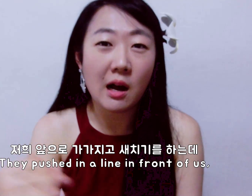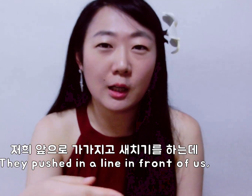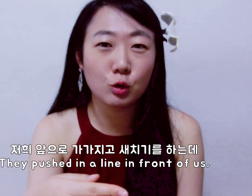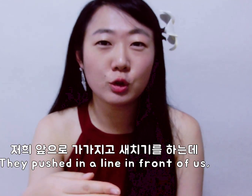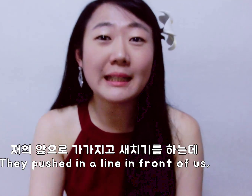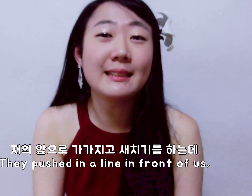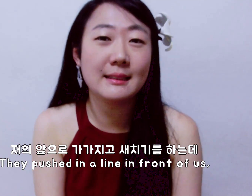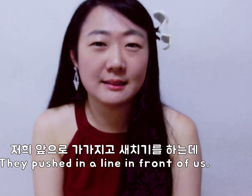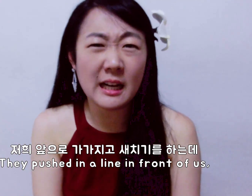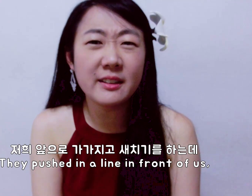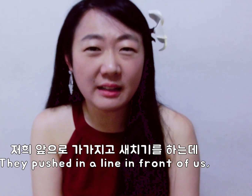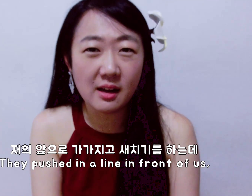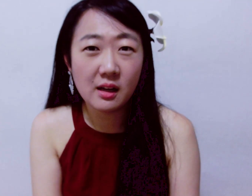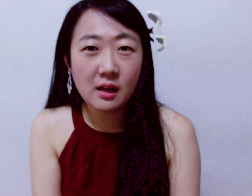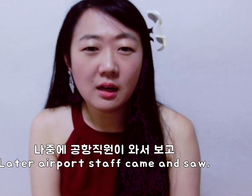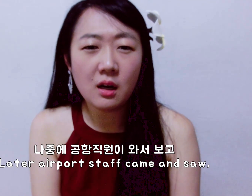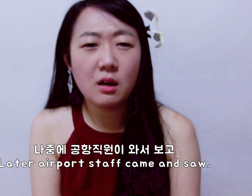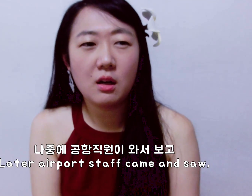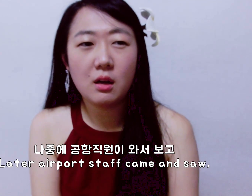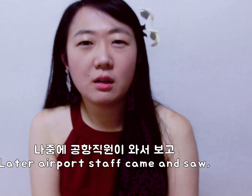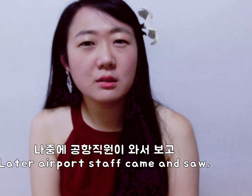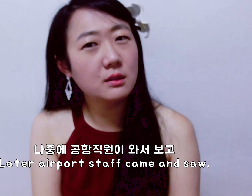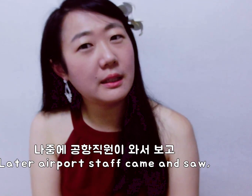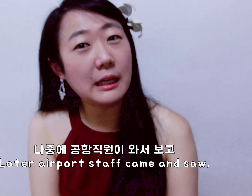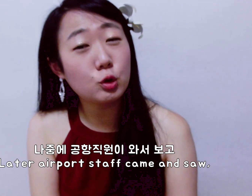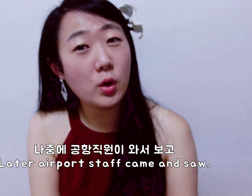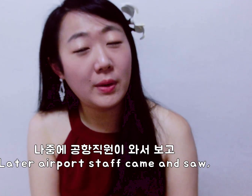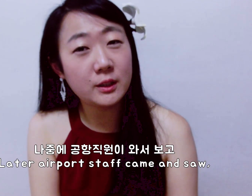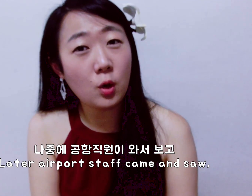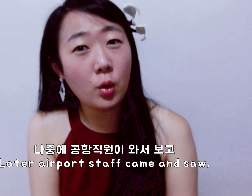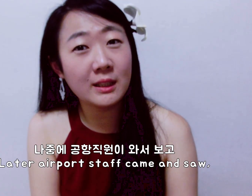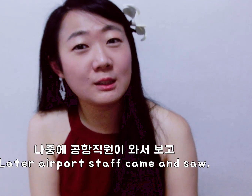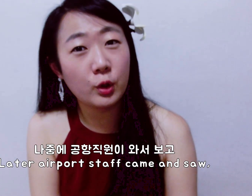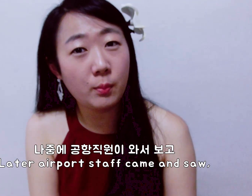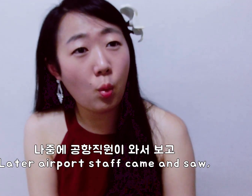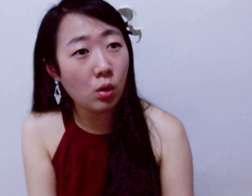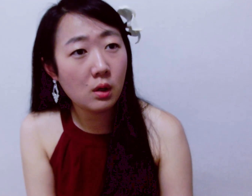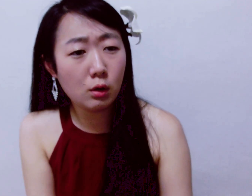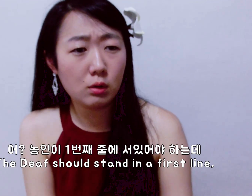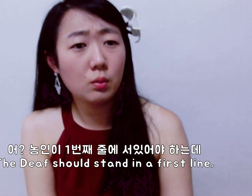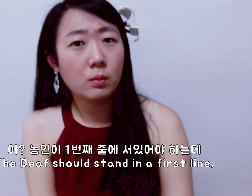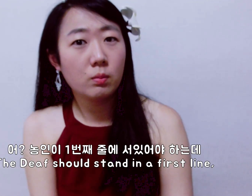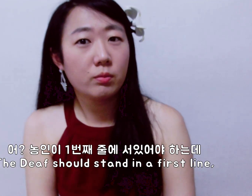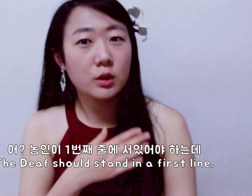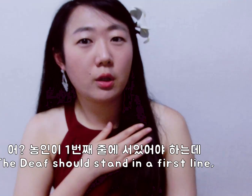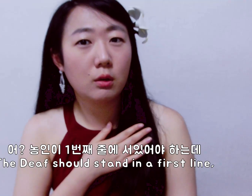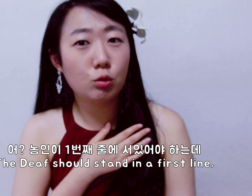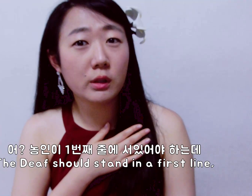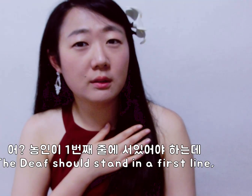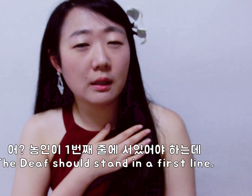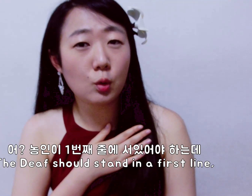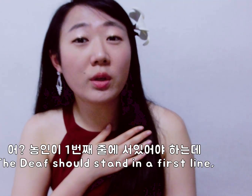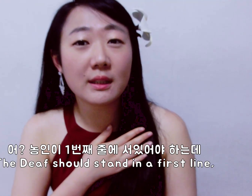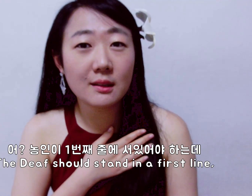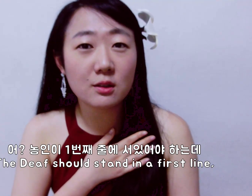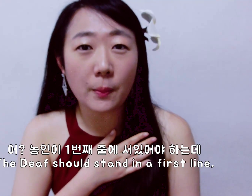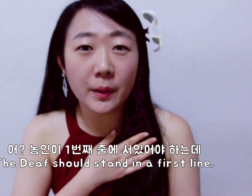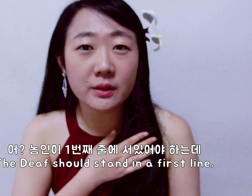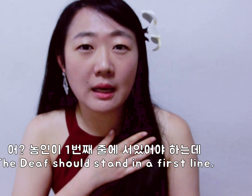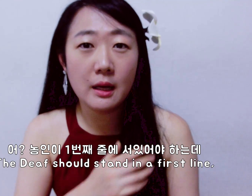저희 앞에 중국 항공기랑 겹쳐서 it was overlapped with china airplane in front